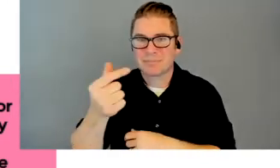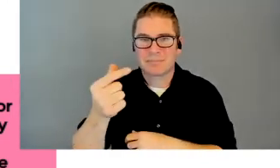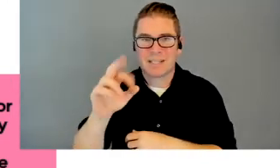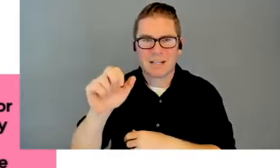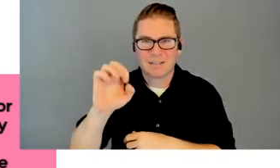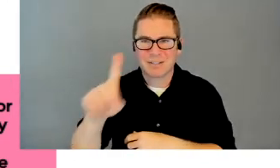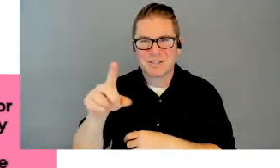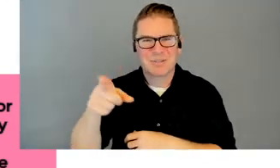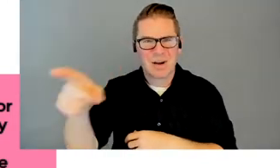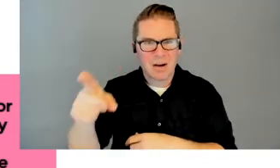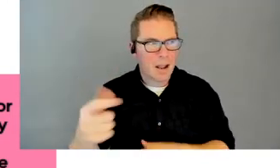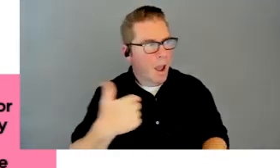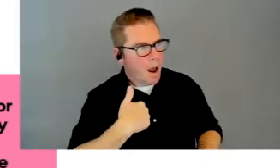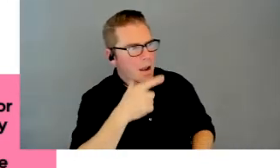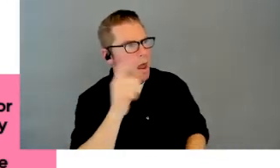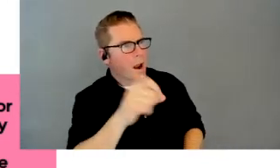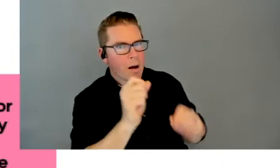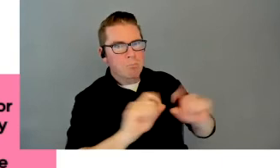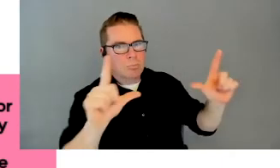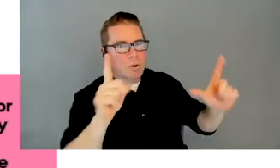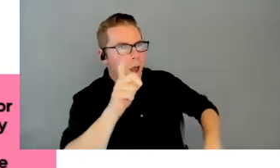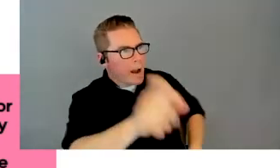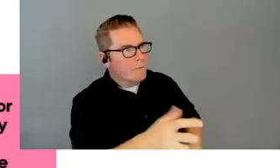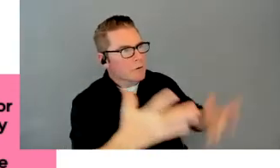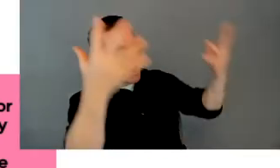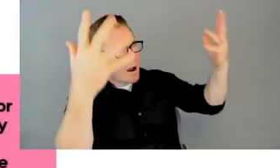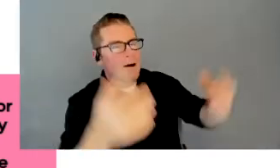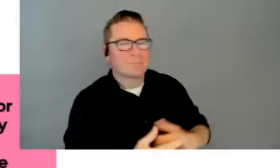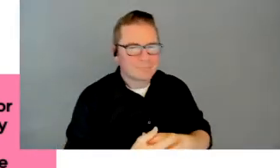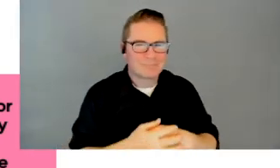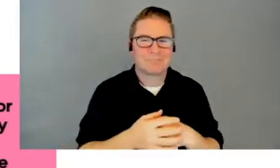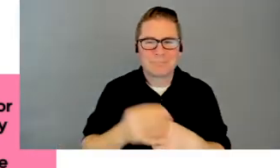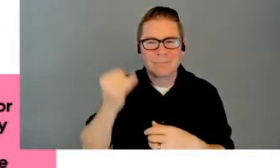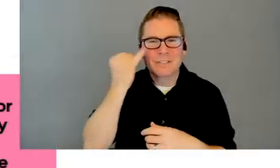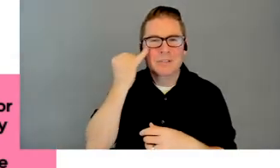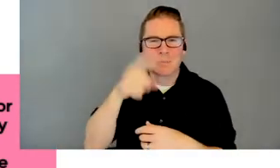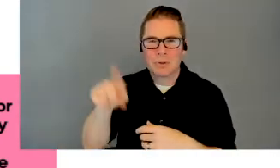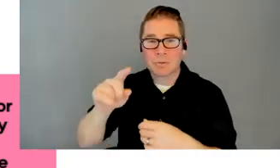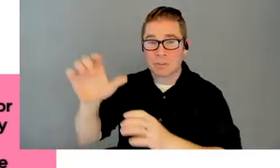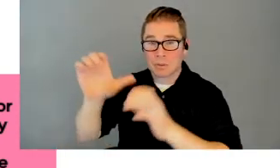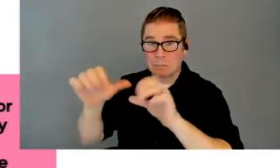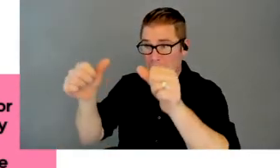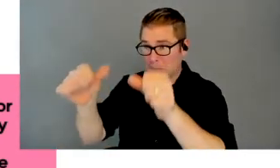So if you posted anything in the chat about how to build community, there's great things just cut and pasted into this Jamboard.